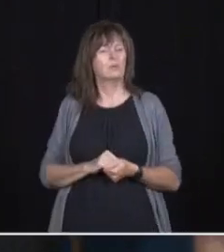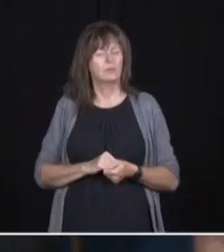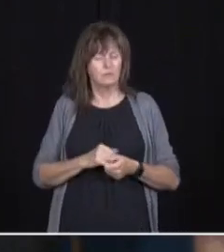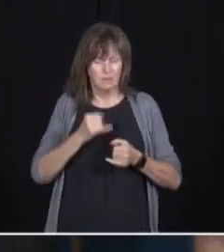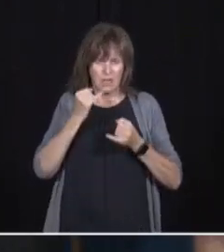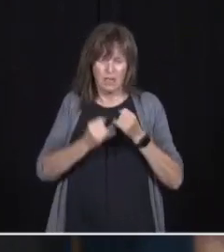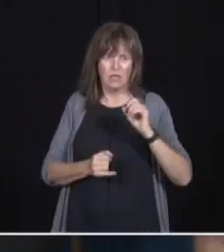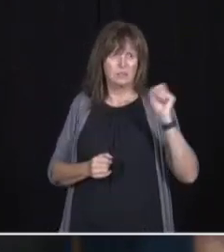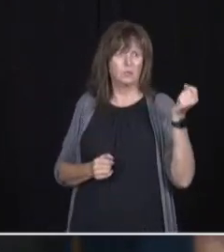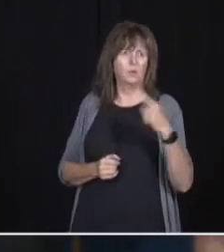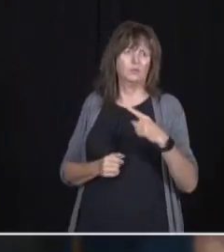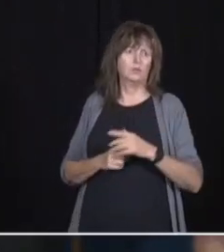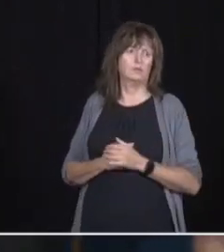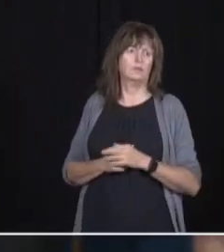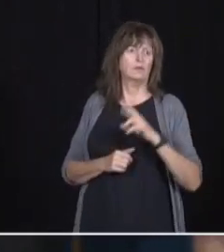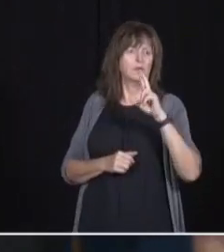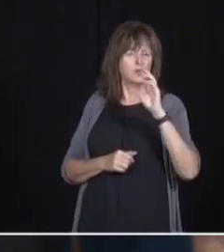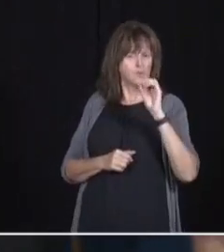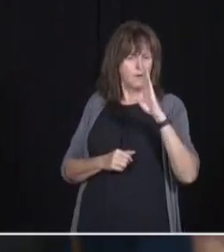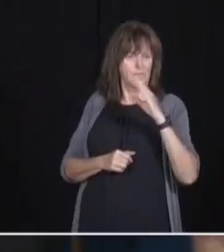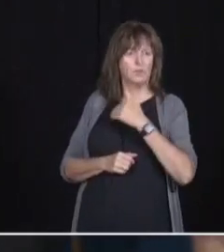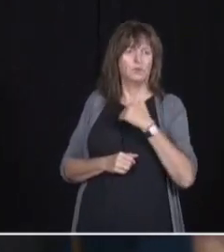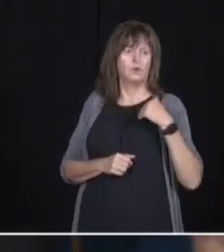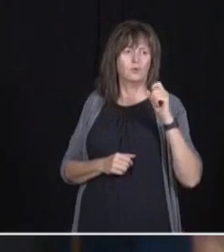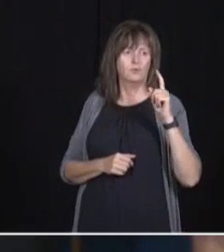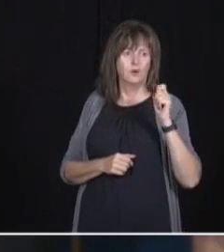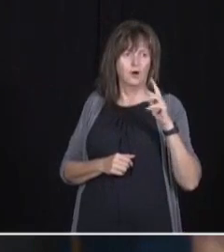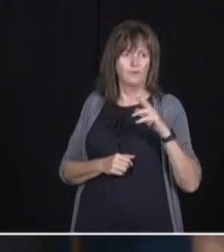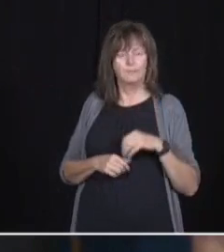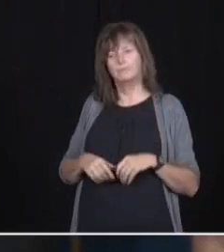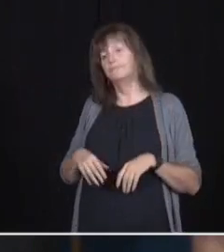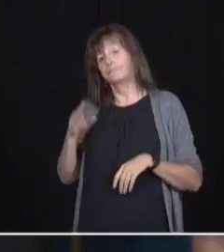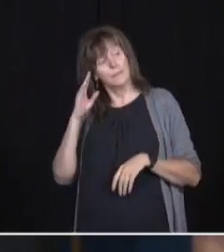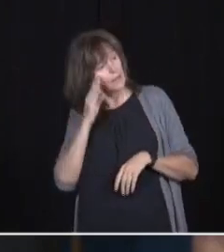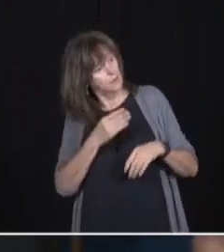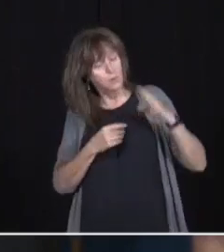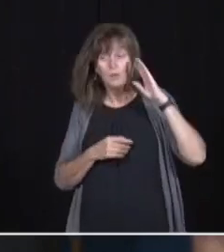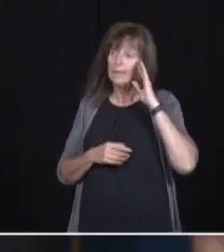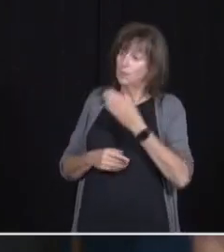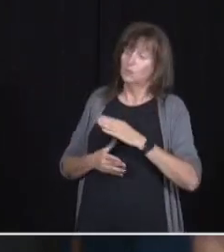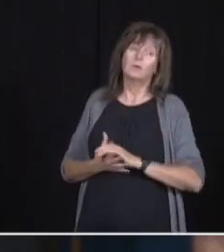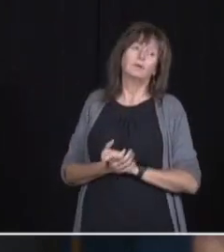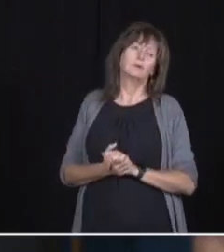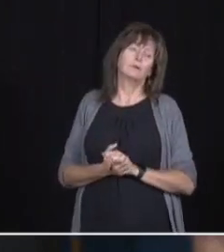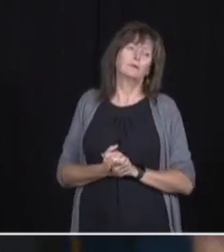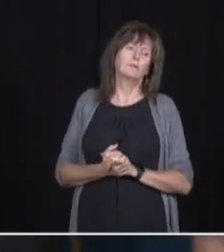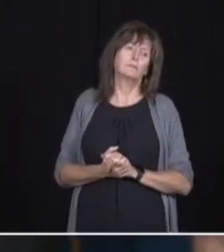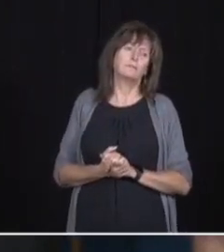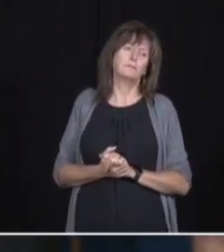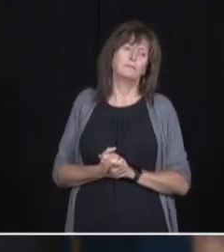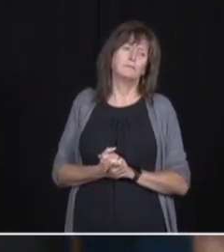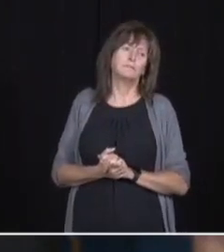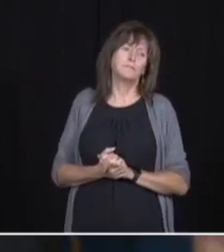and along with the community and help build this. Last question. Last question comes from Rob Ferguson from the Toronto Star.